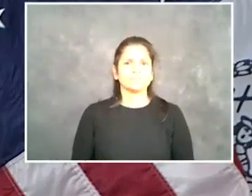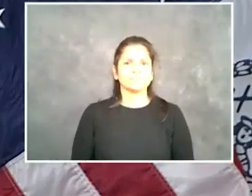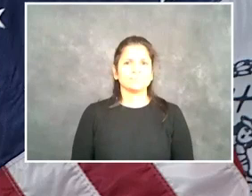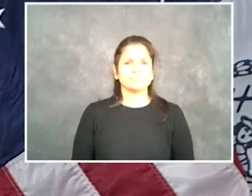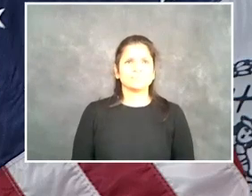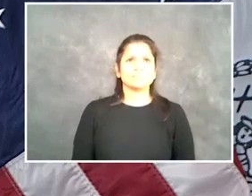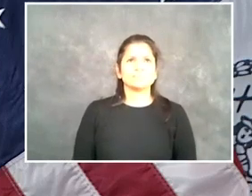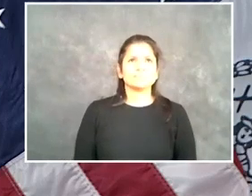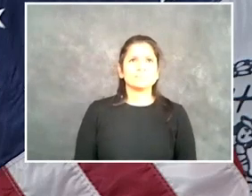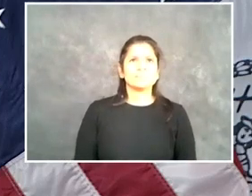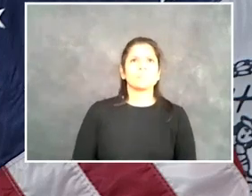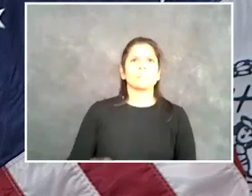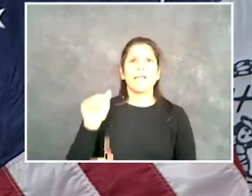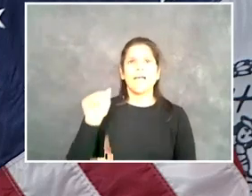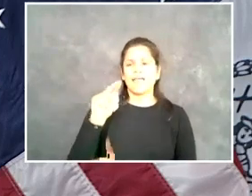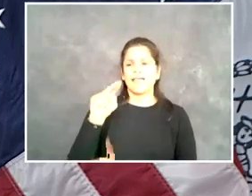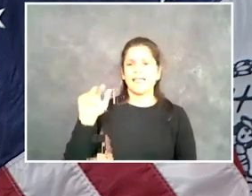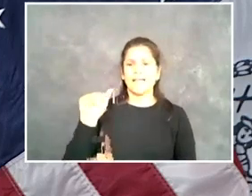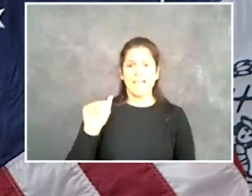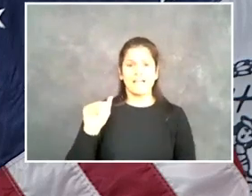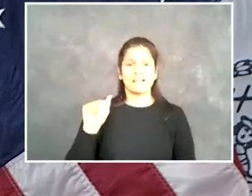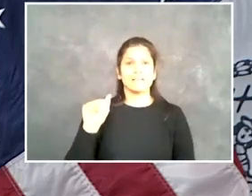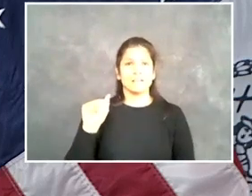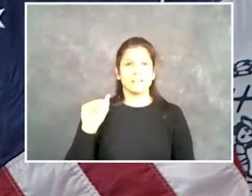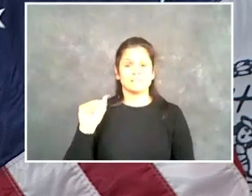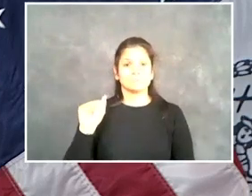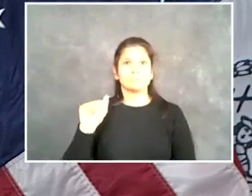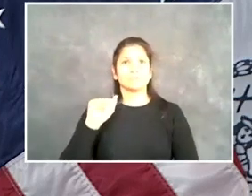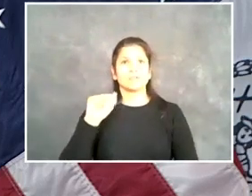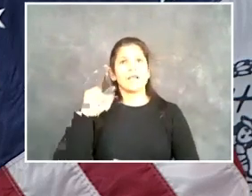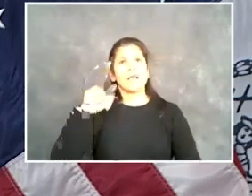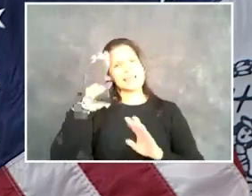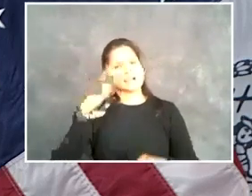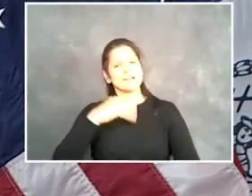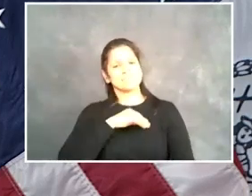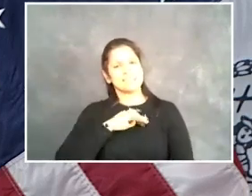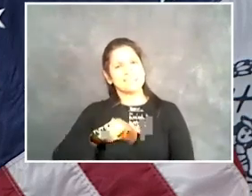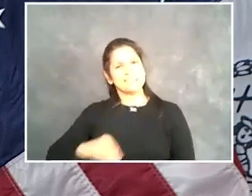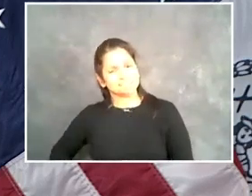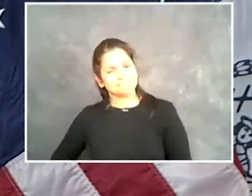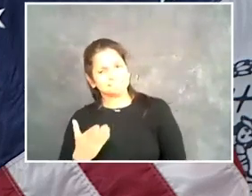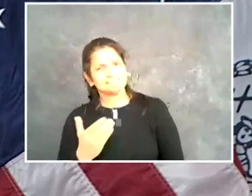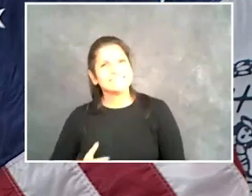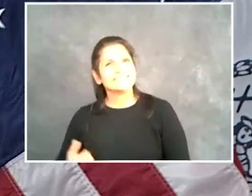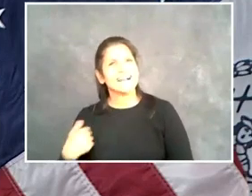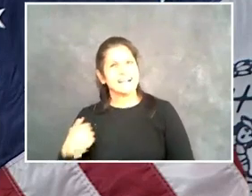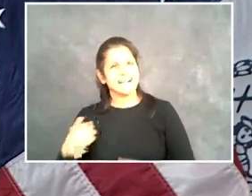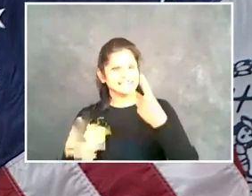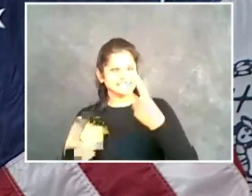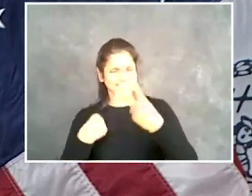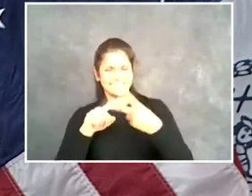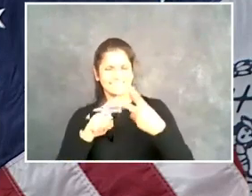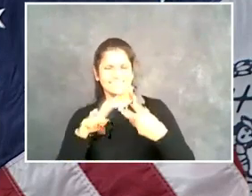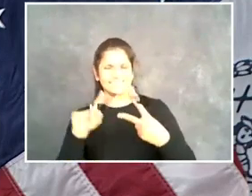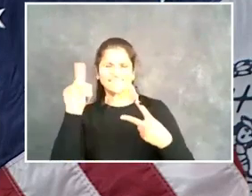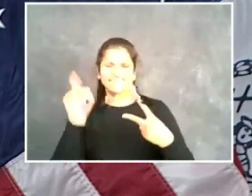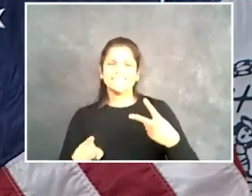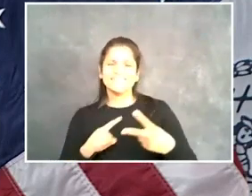THANK YOU. NEXT WE HAVE ANNA FROM THE DAILY NEWS. HI MR. MAYOR.